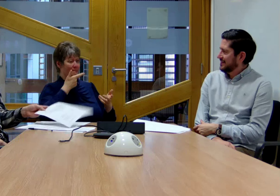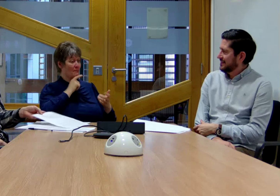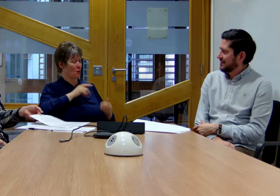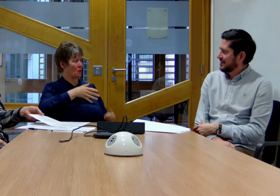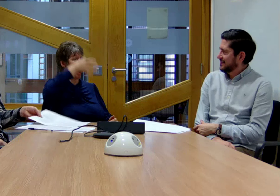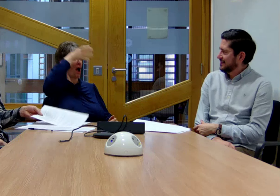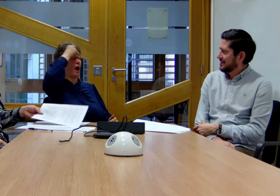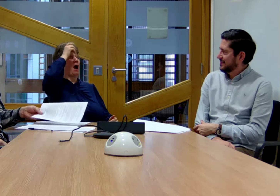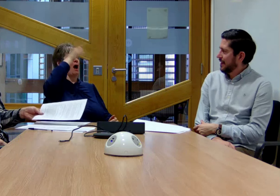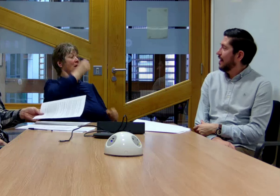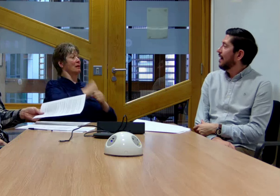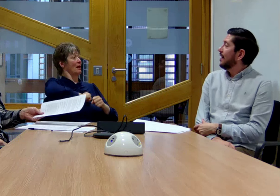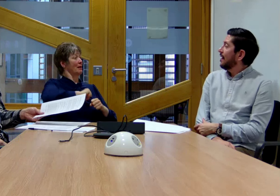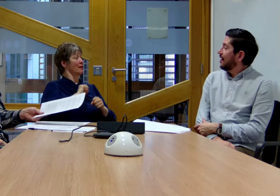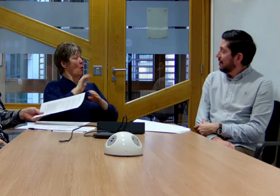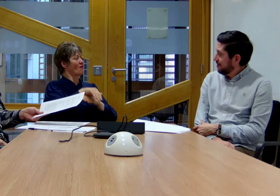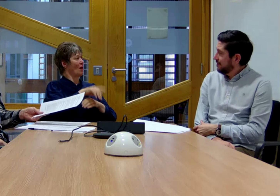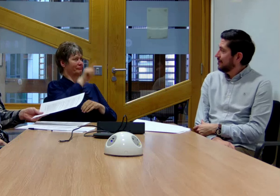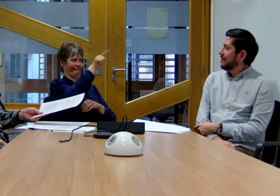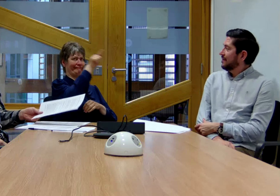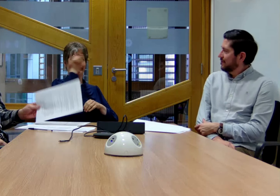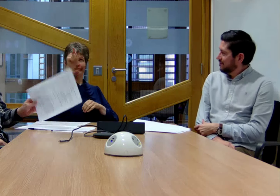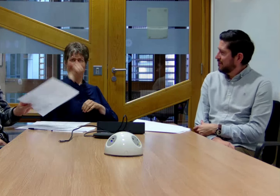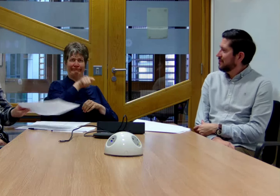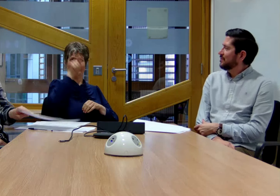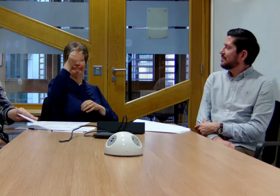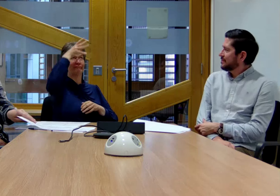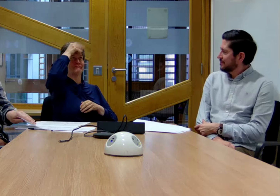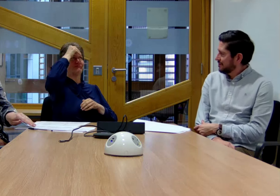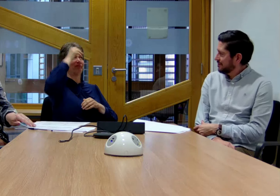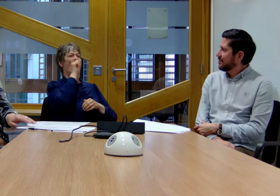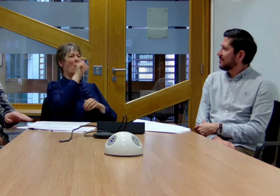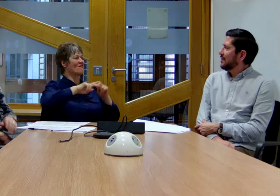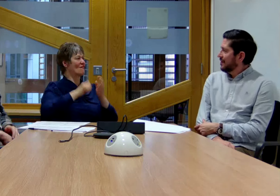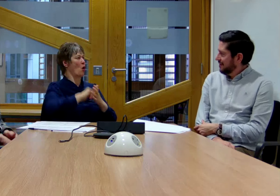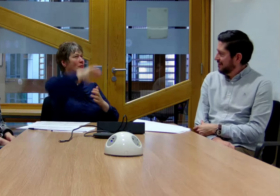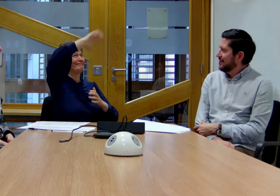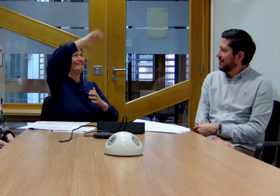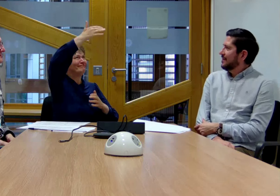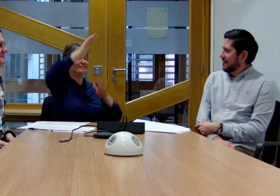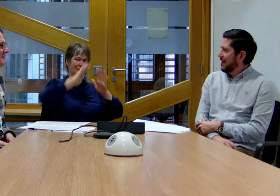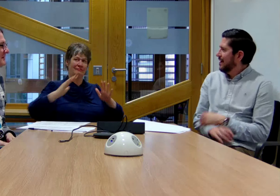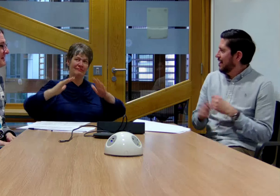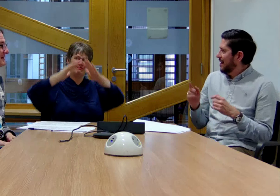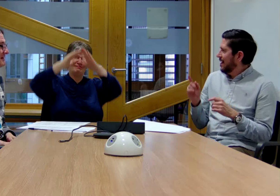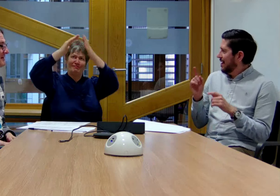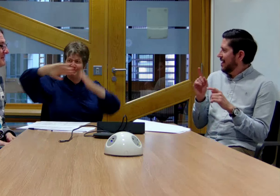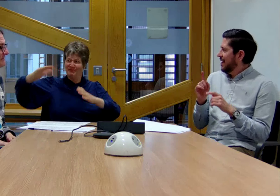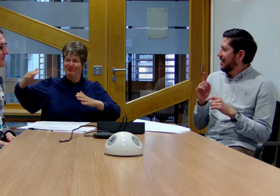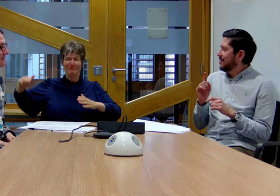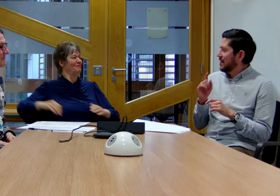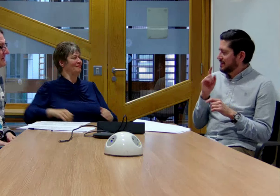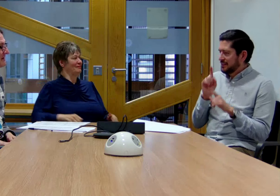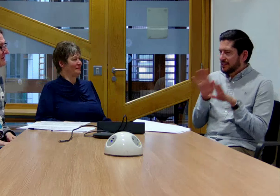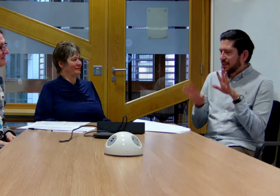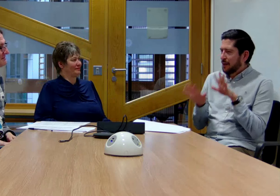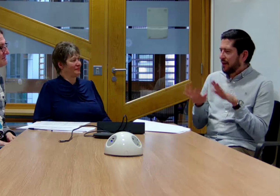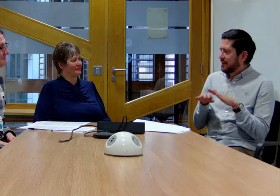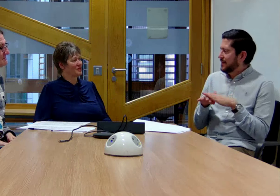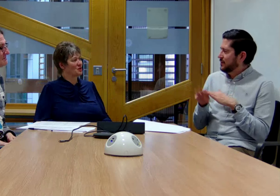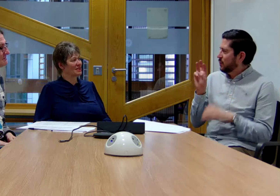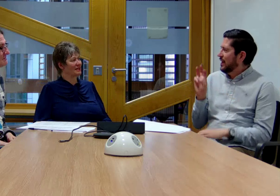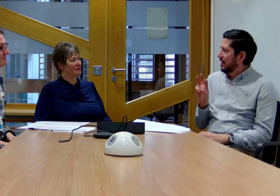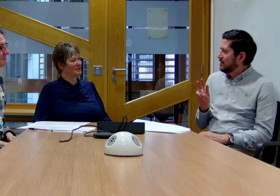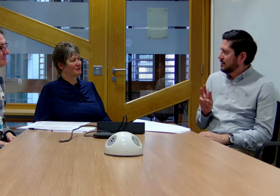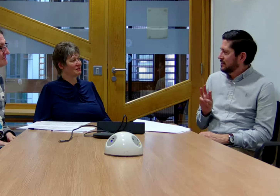the mountain names and the hill names and so on.